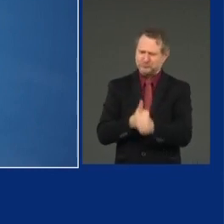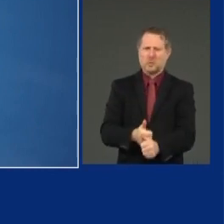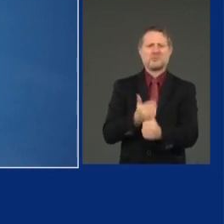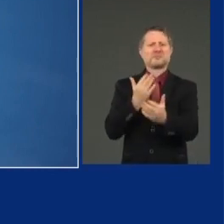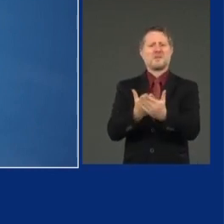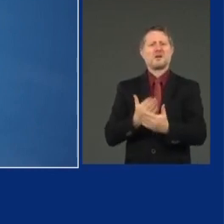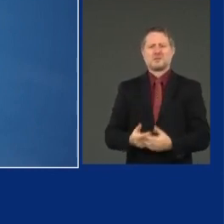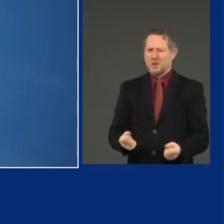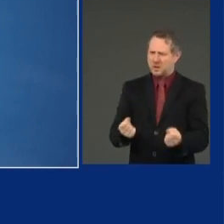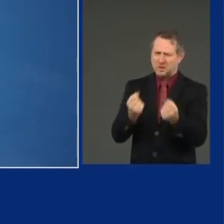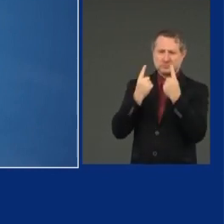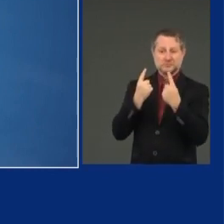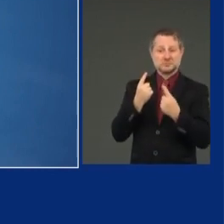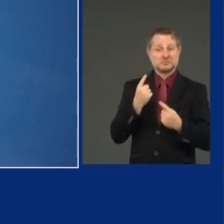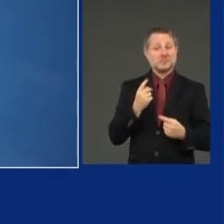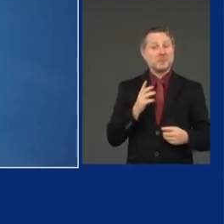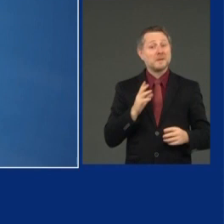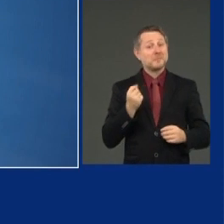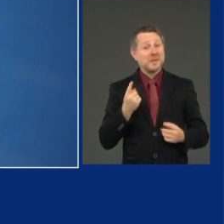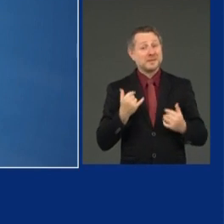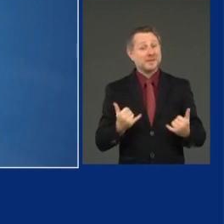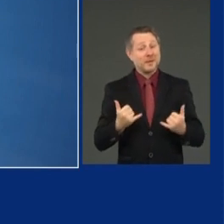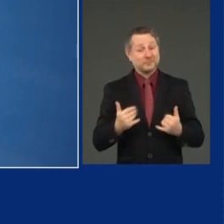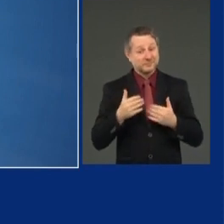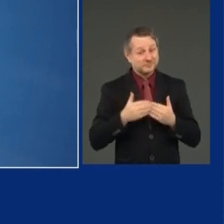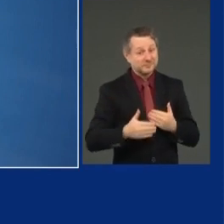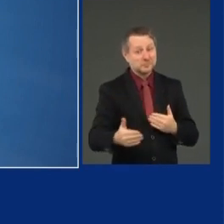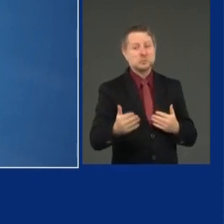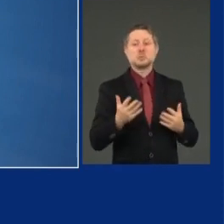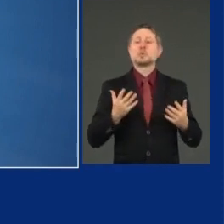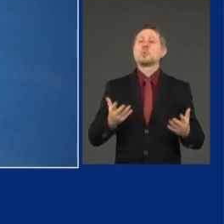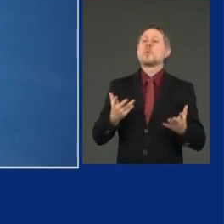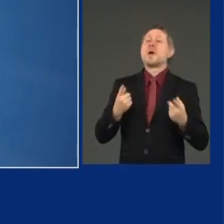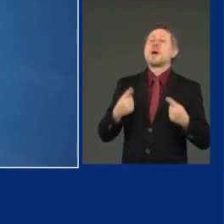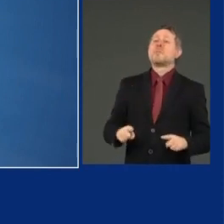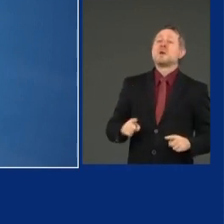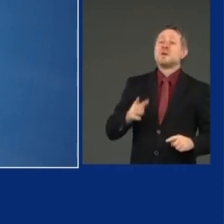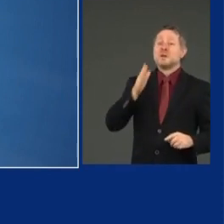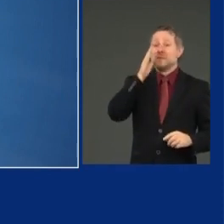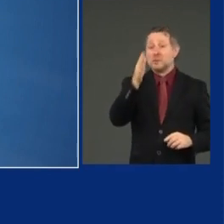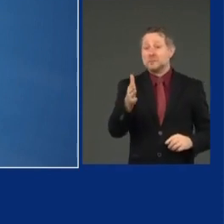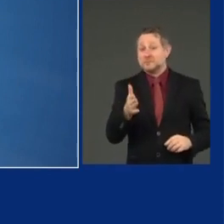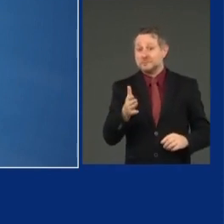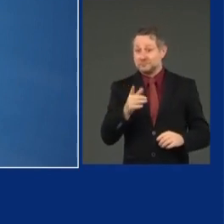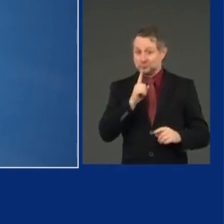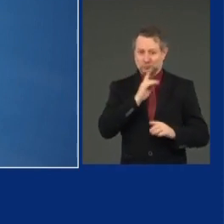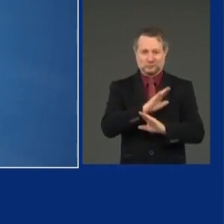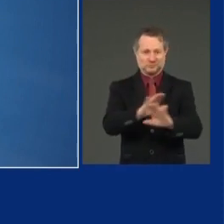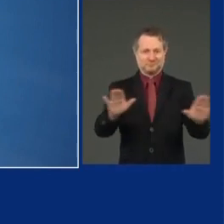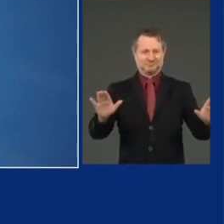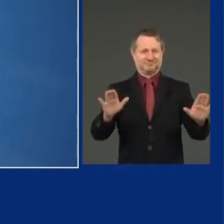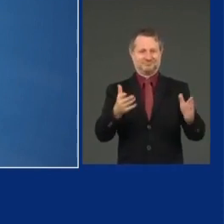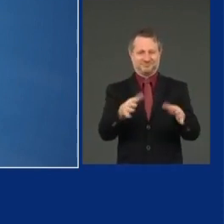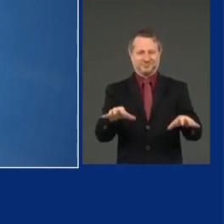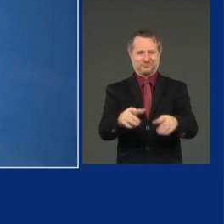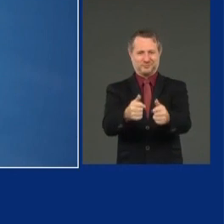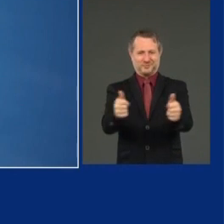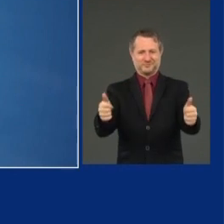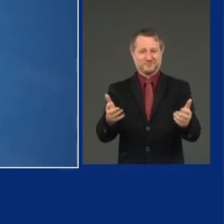CONCLUSION. AND NEW YORKERS HAVE BEEN GREAT ABOUT FOLLOWING THE FACTS.